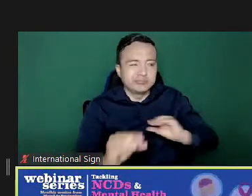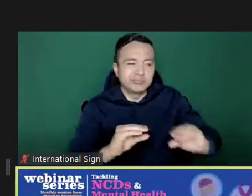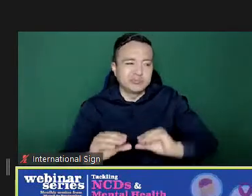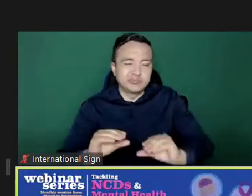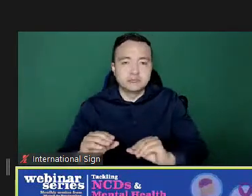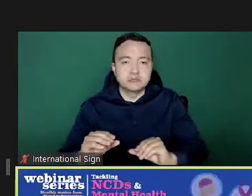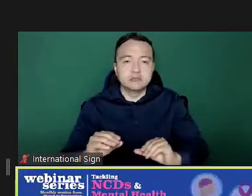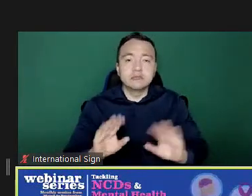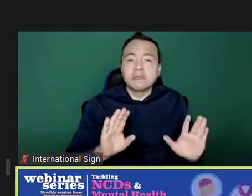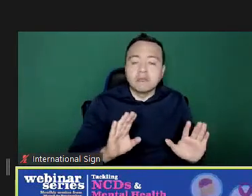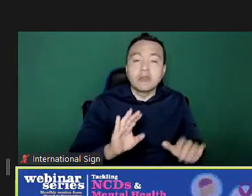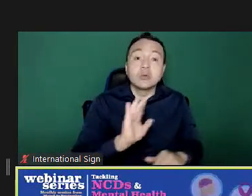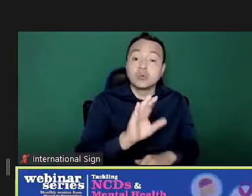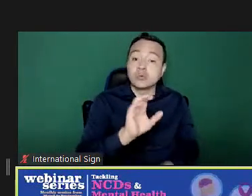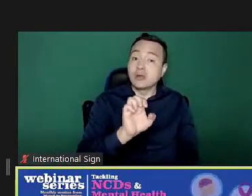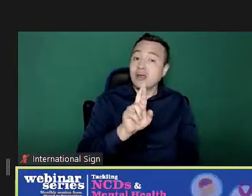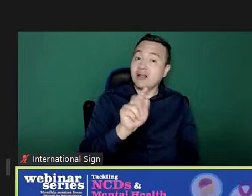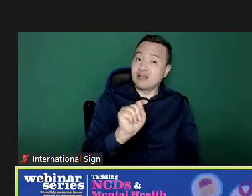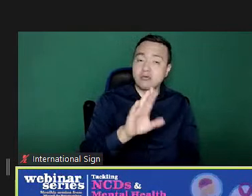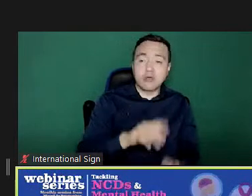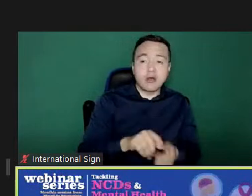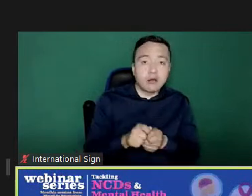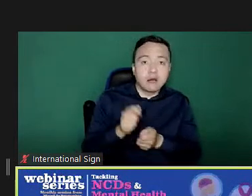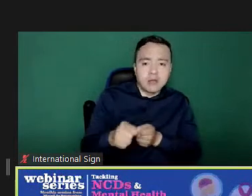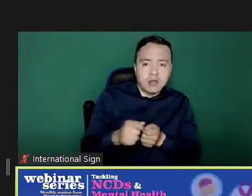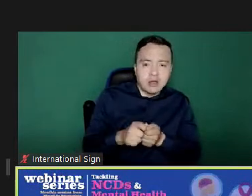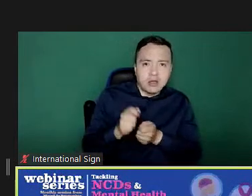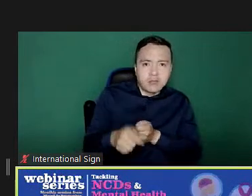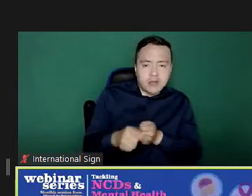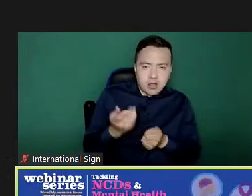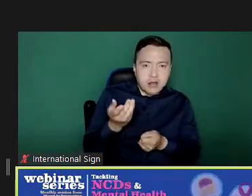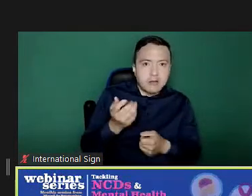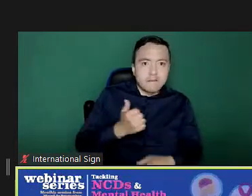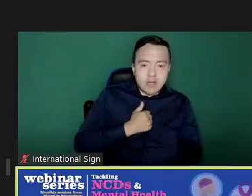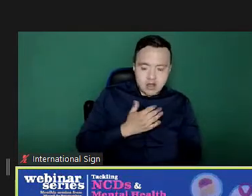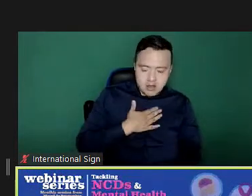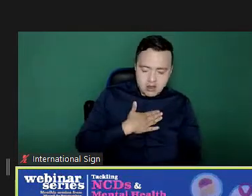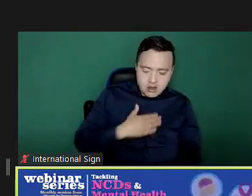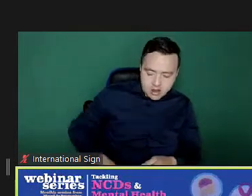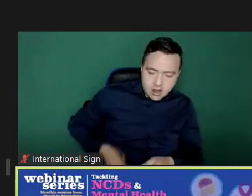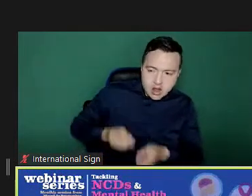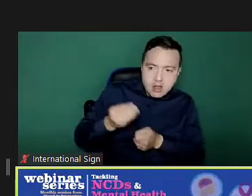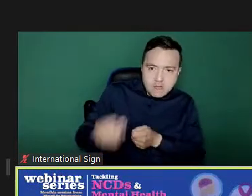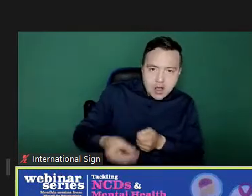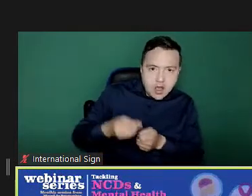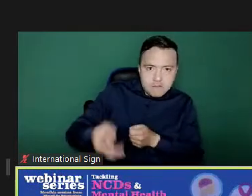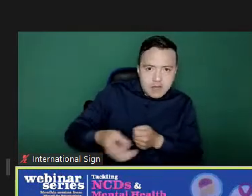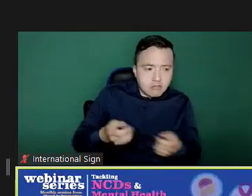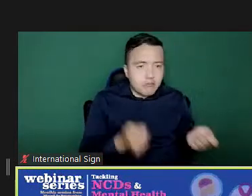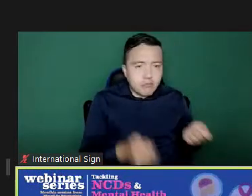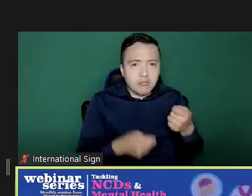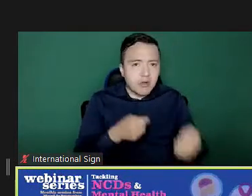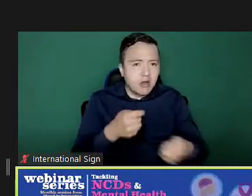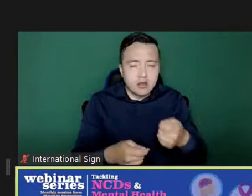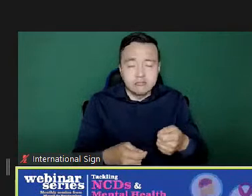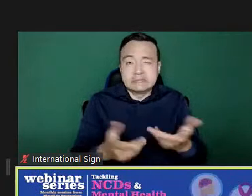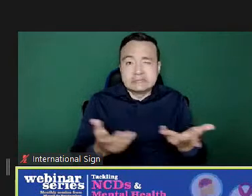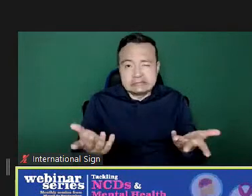This is particularly programmatic for cancer cure . So therefore, some of the solutions: There must be an increased physical